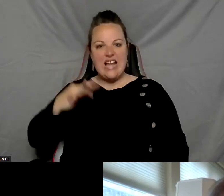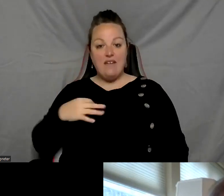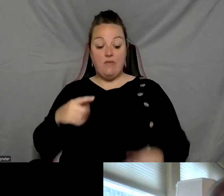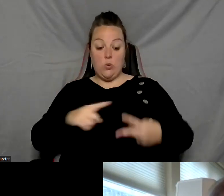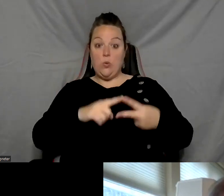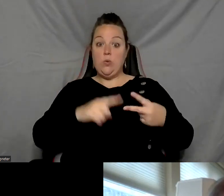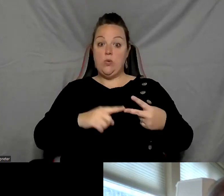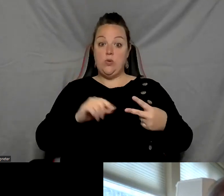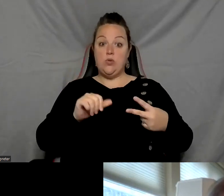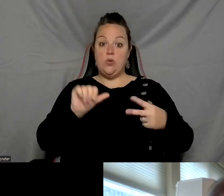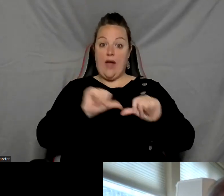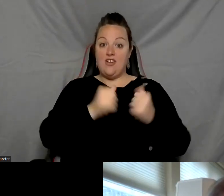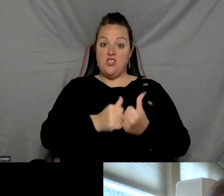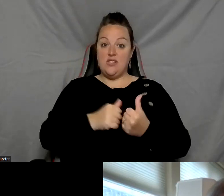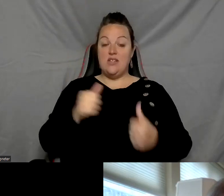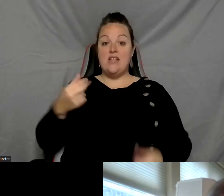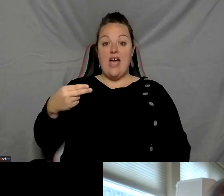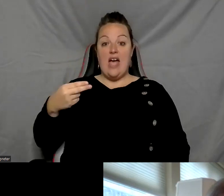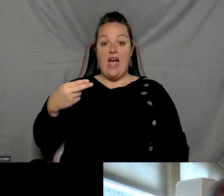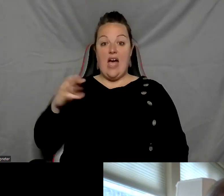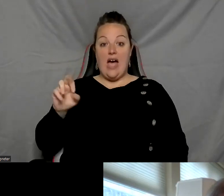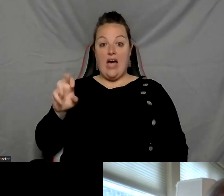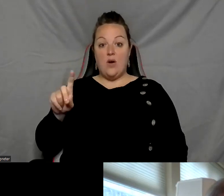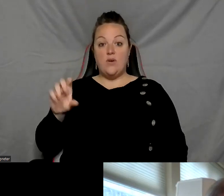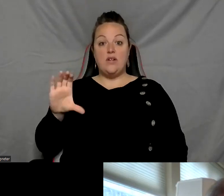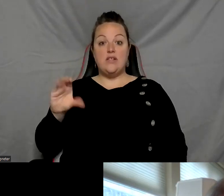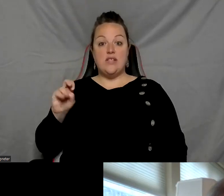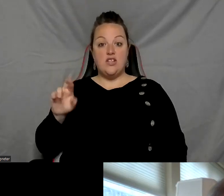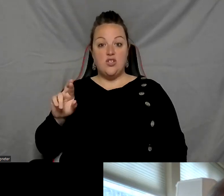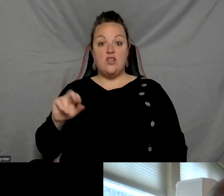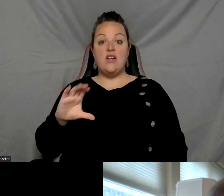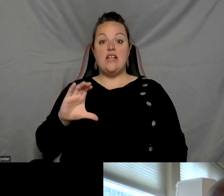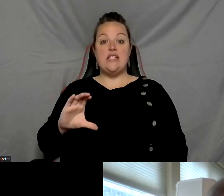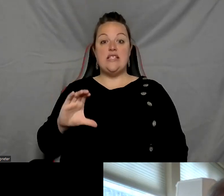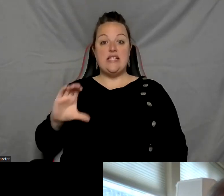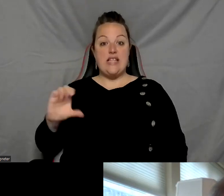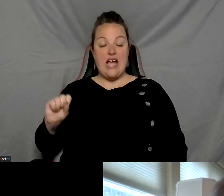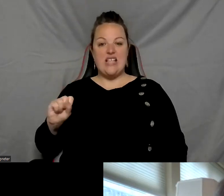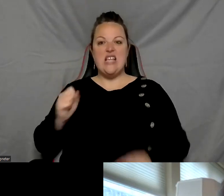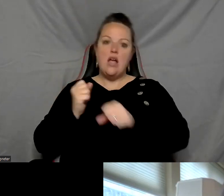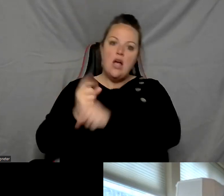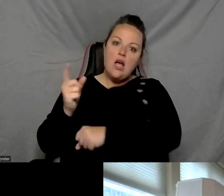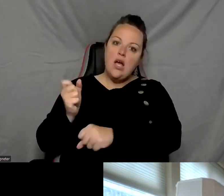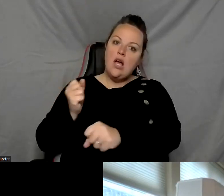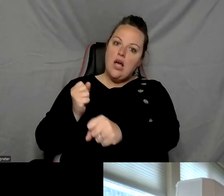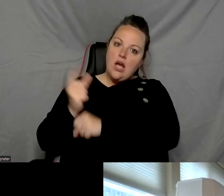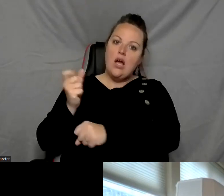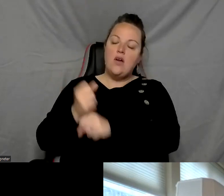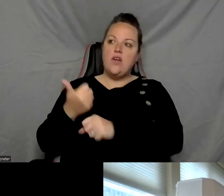Howard Center and CCS, every single year has been trying to fight to keep people onboard,